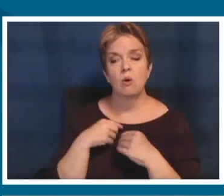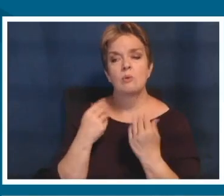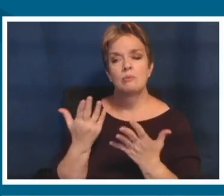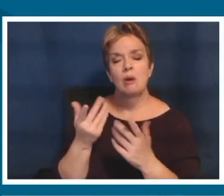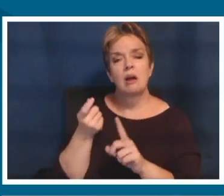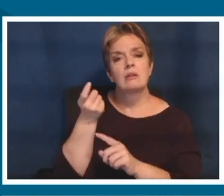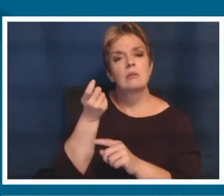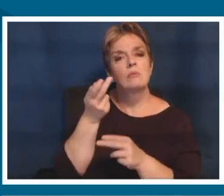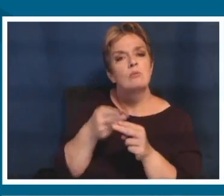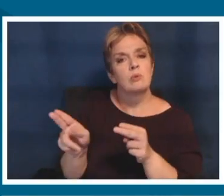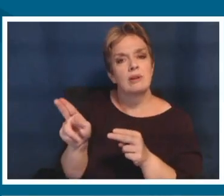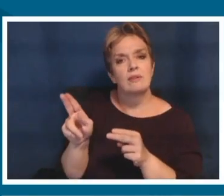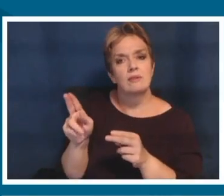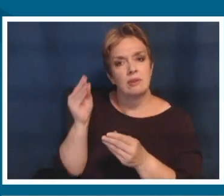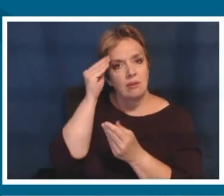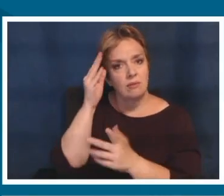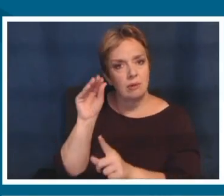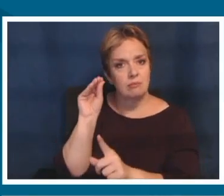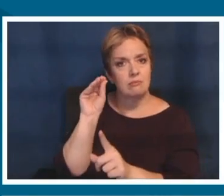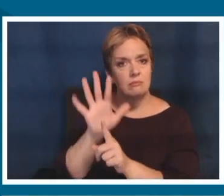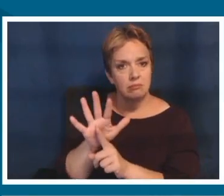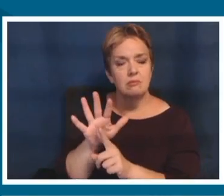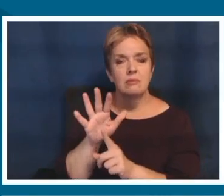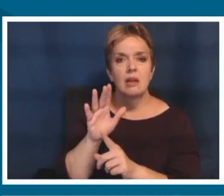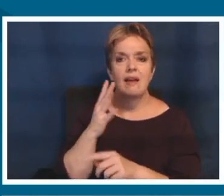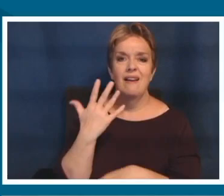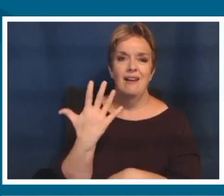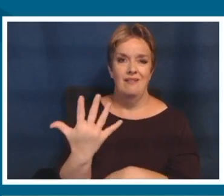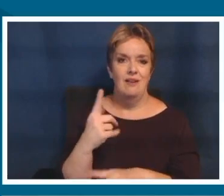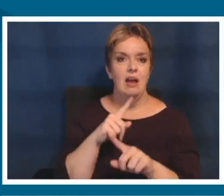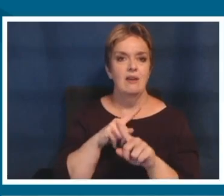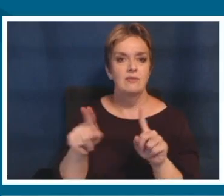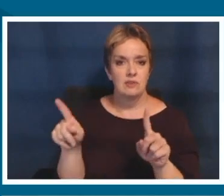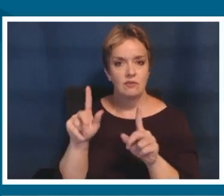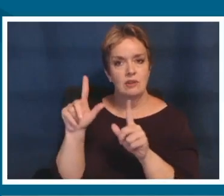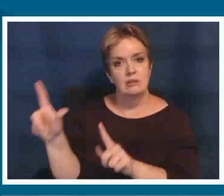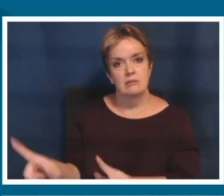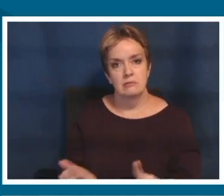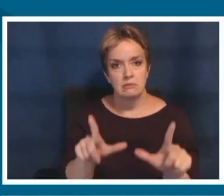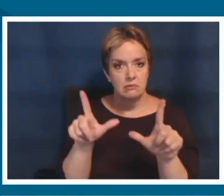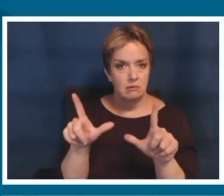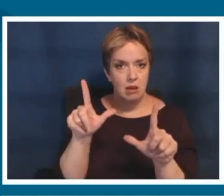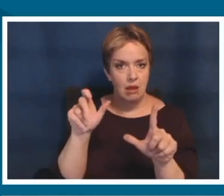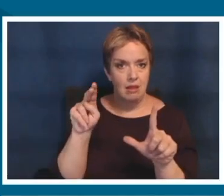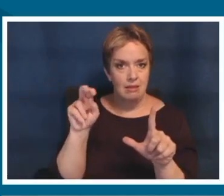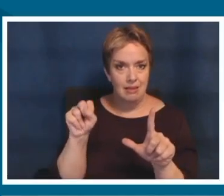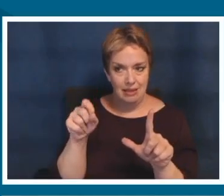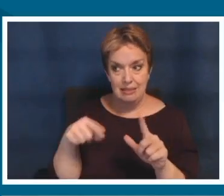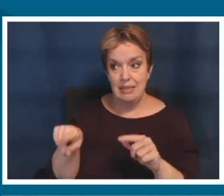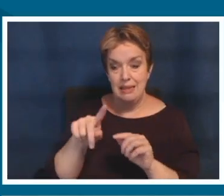five different lenses that andrea and i had thought about ahead of time then we